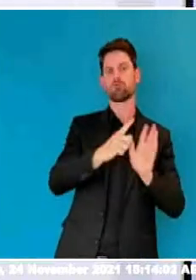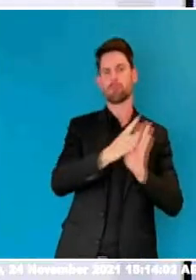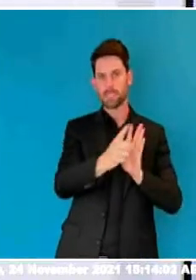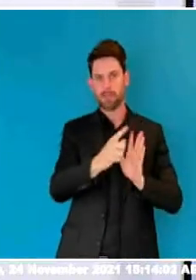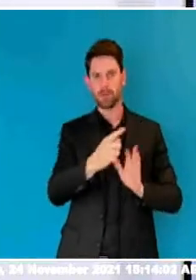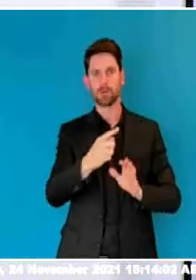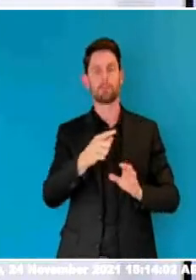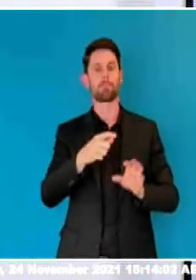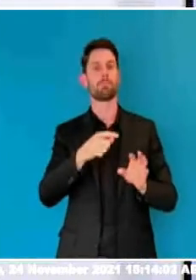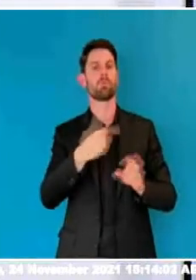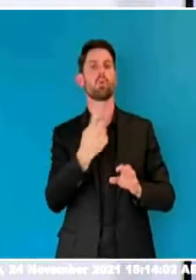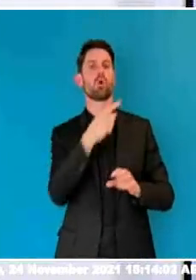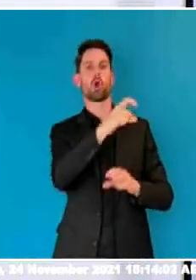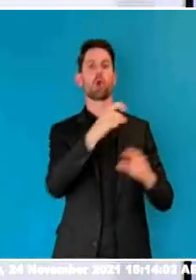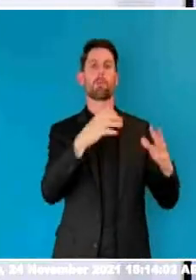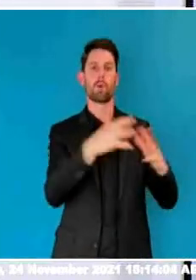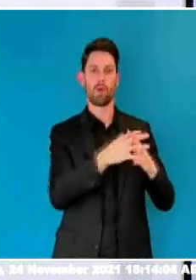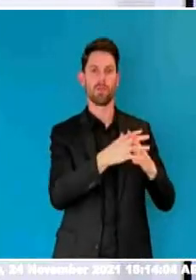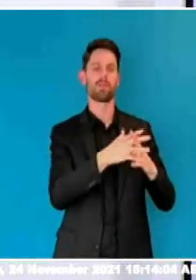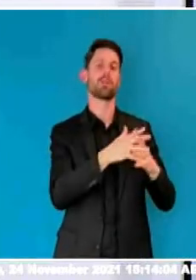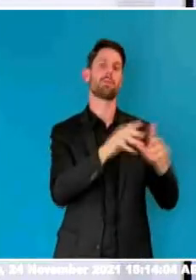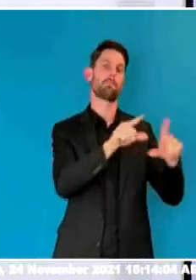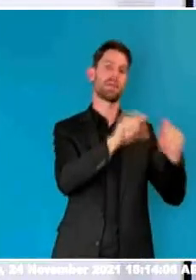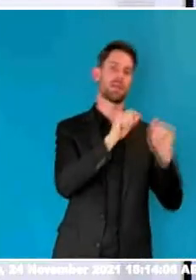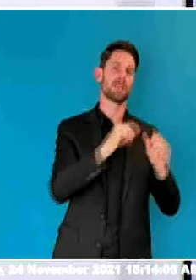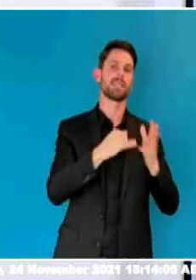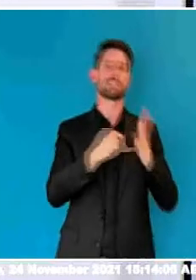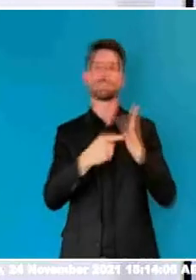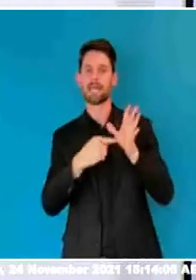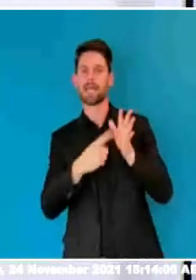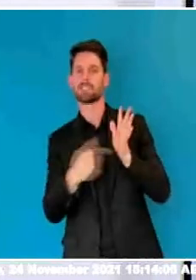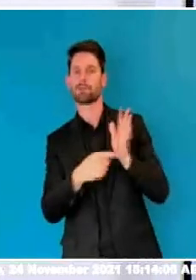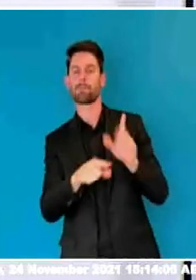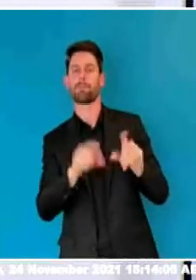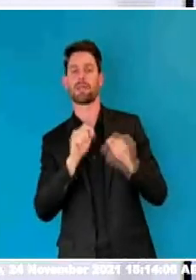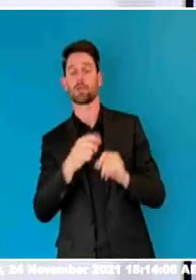Commonwealth, each of the States and Territories, two members representing the